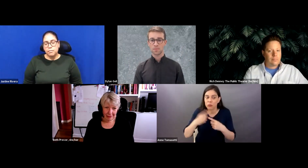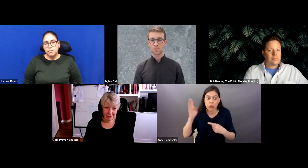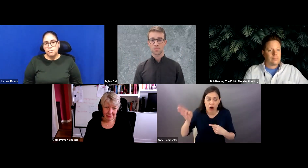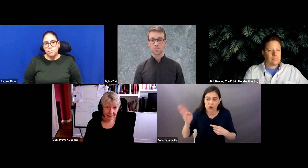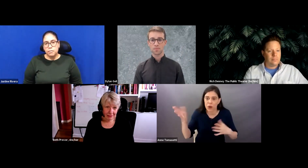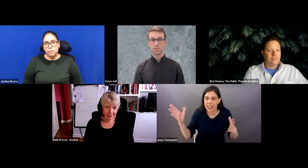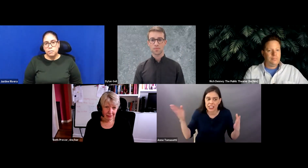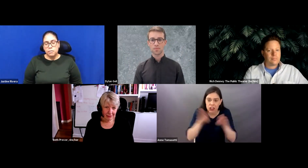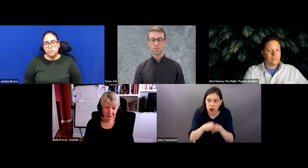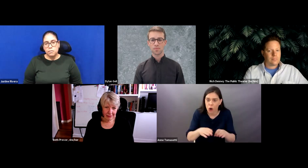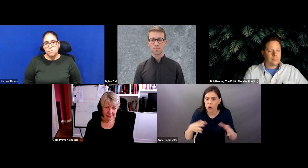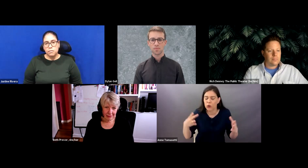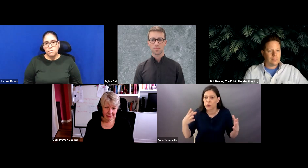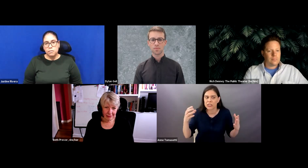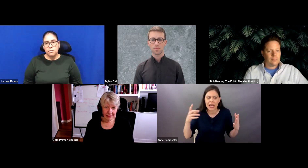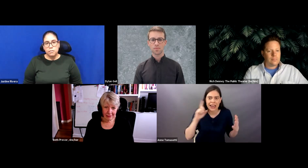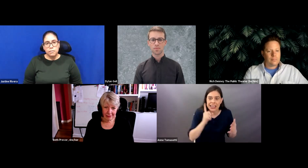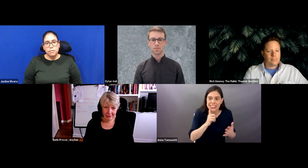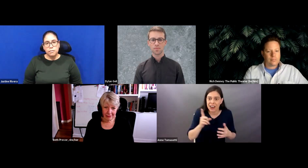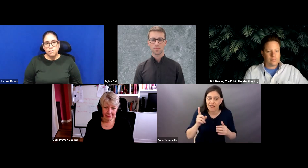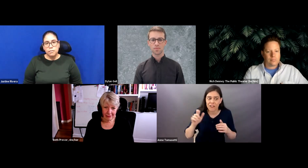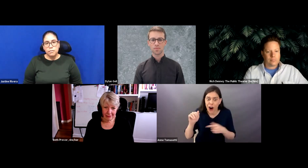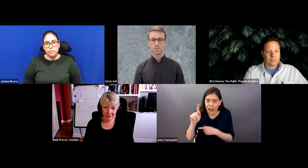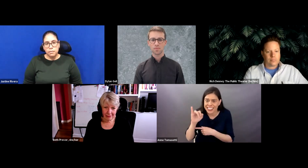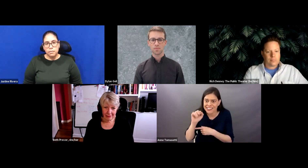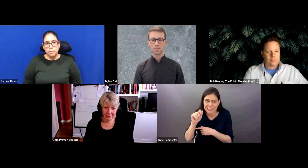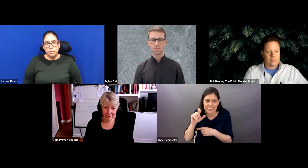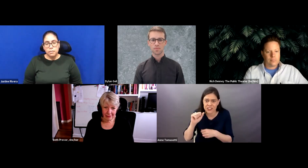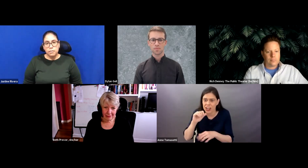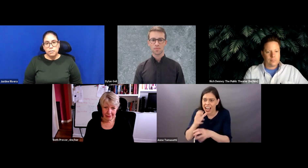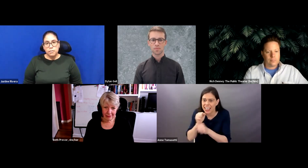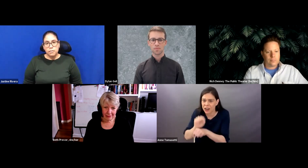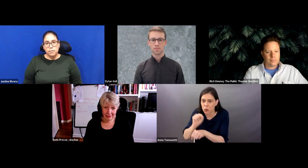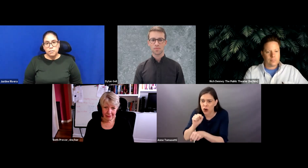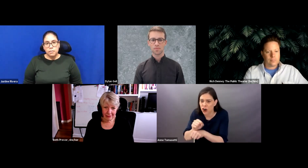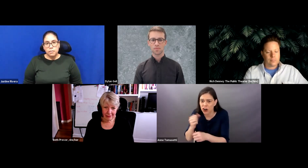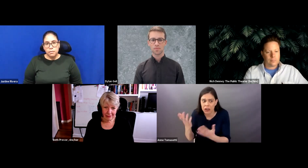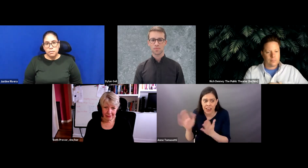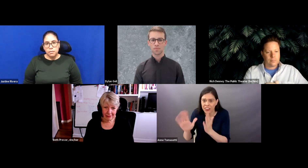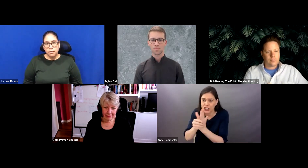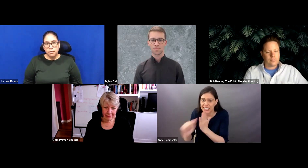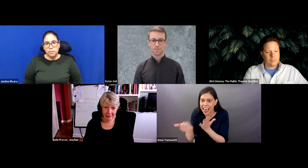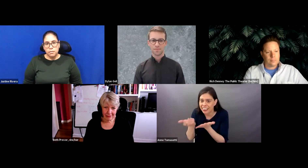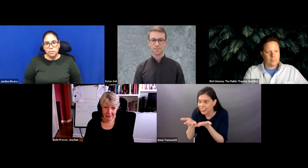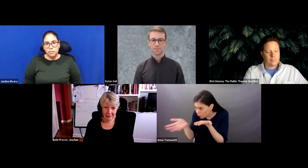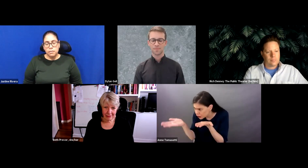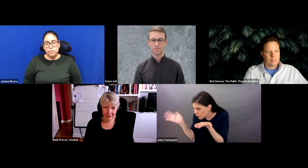that time to find work because Broadway was closed. There were a lot of Deaf artists who weren't able to get work, and